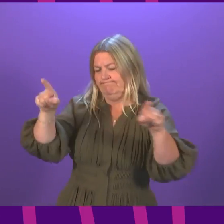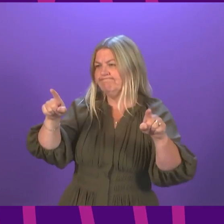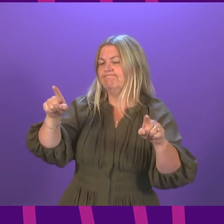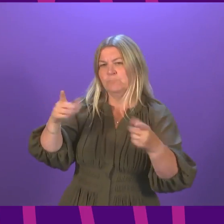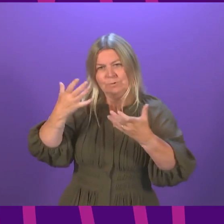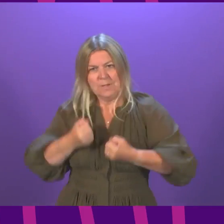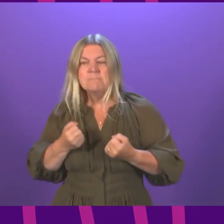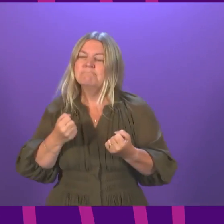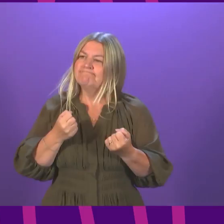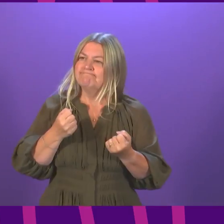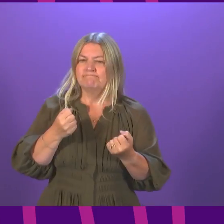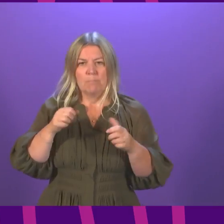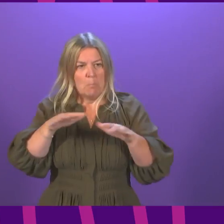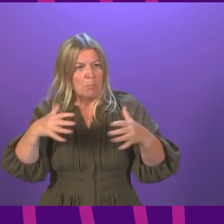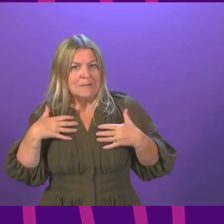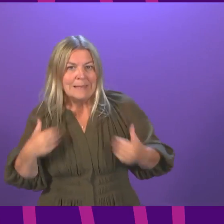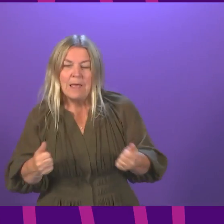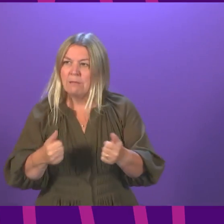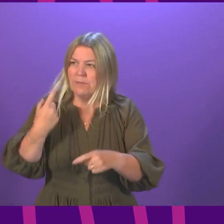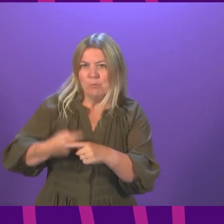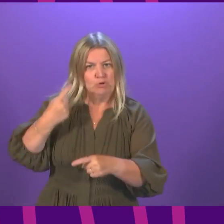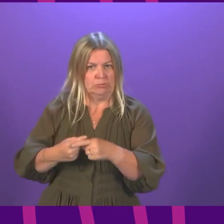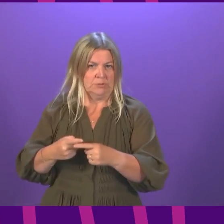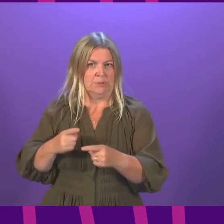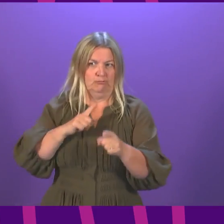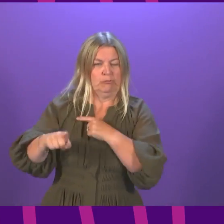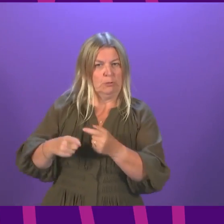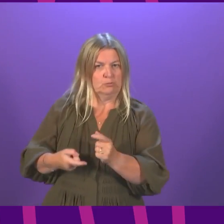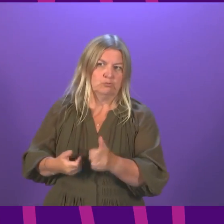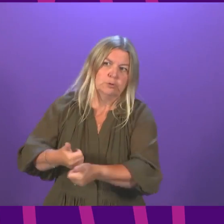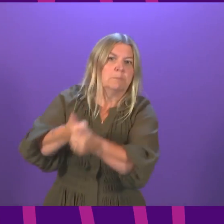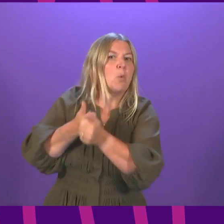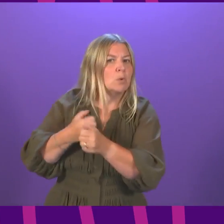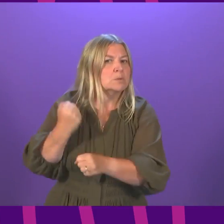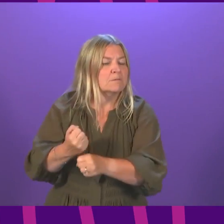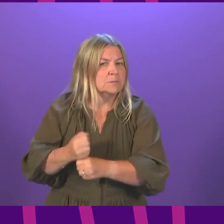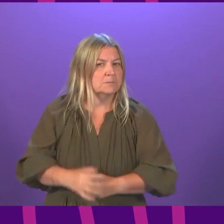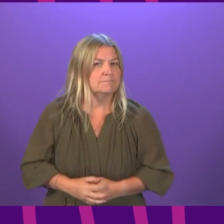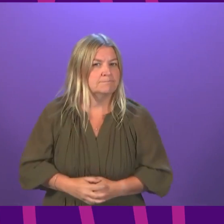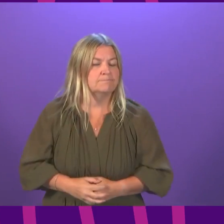other public health emergency. To support implementation, we have provided an uplift